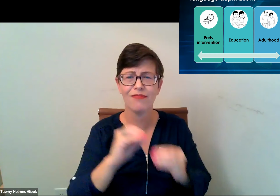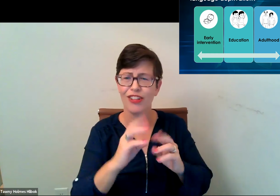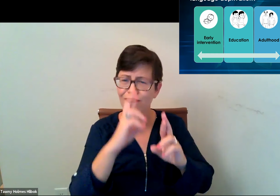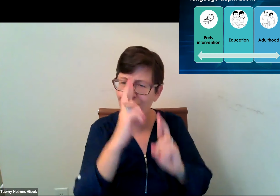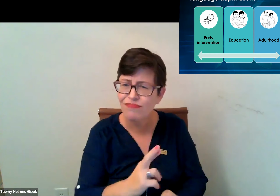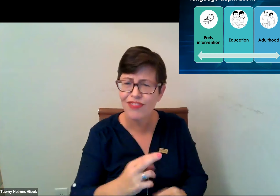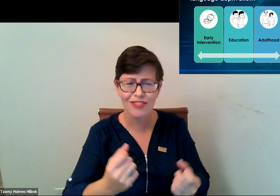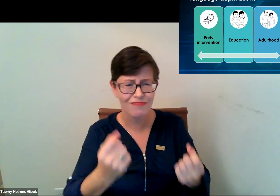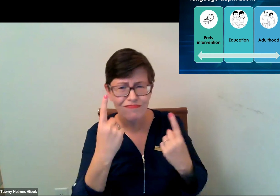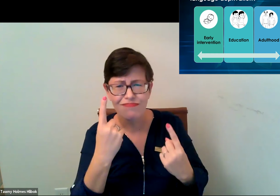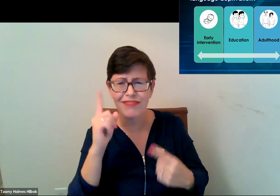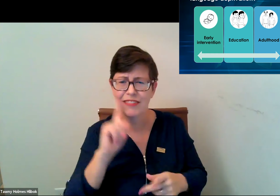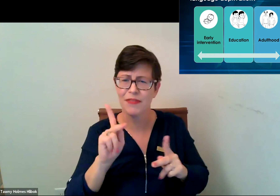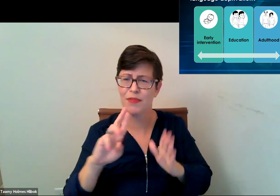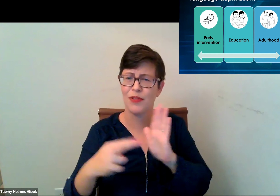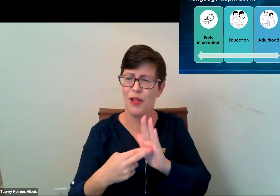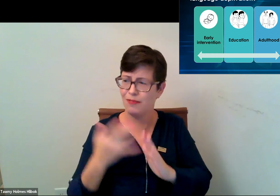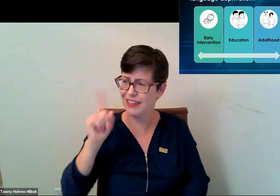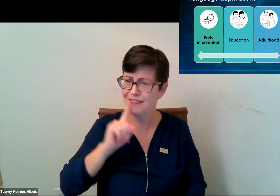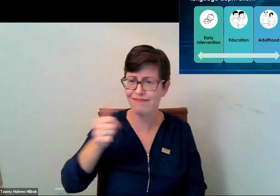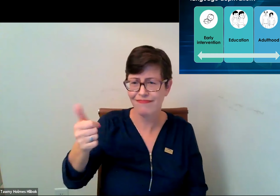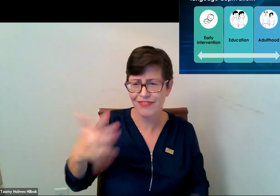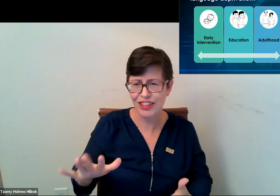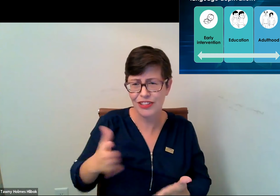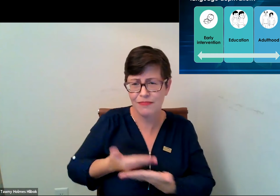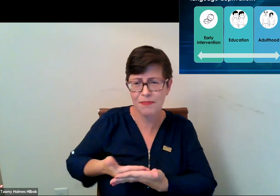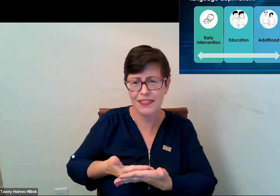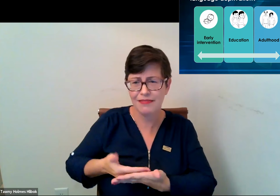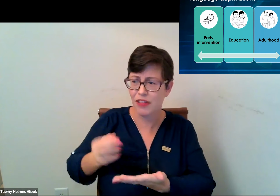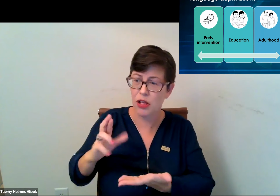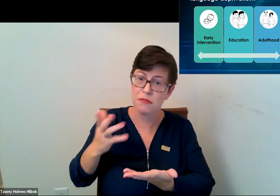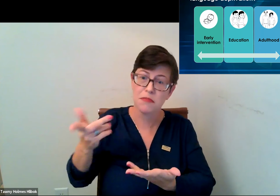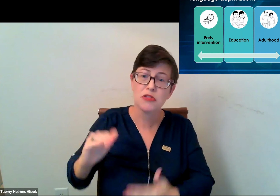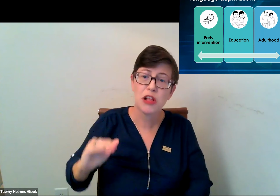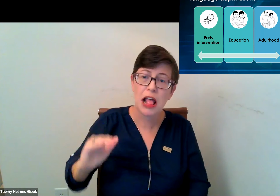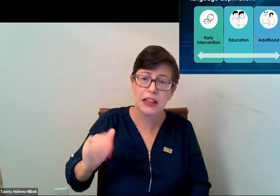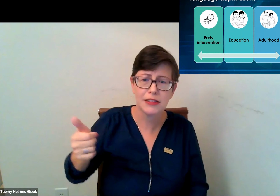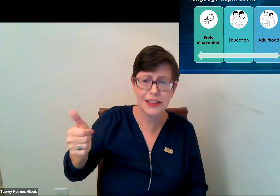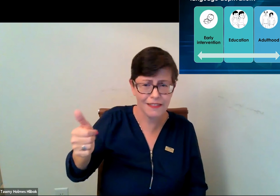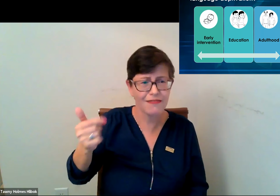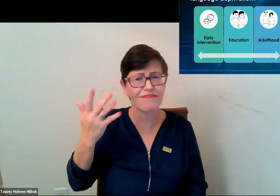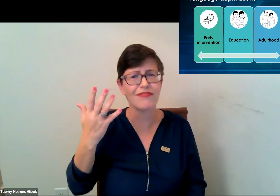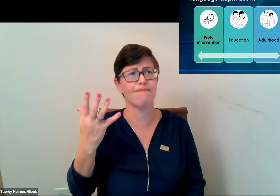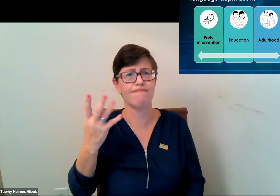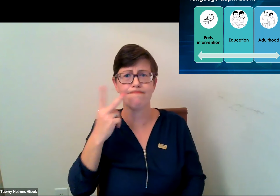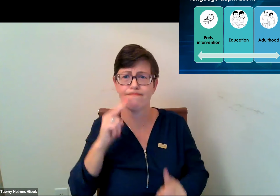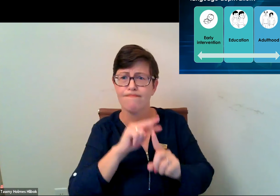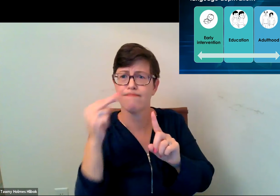we have more allies involved there's more respect and understanding of deaf people's roles. From the time that they're babies when their children.